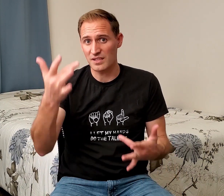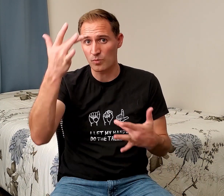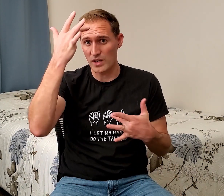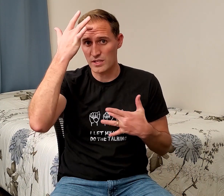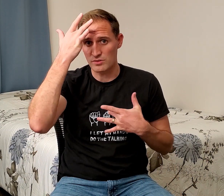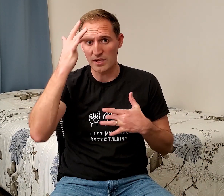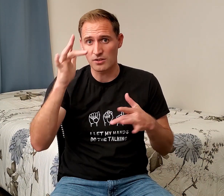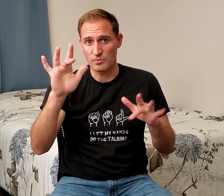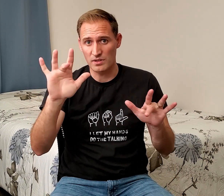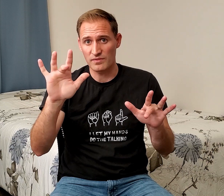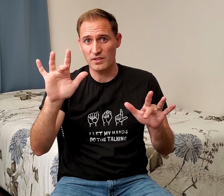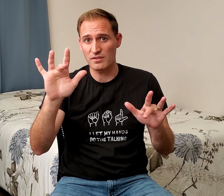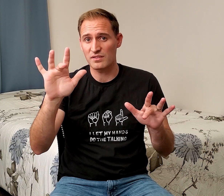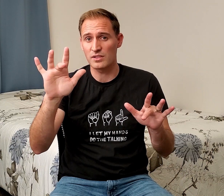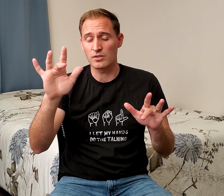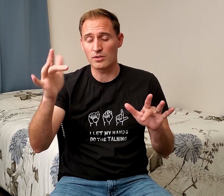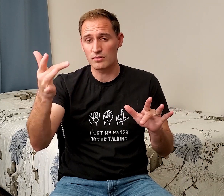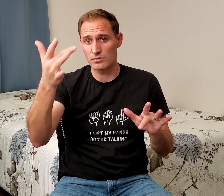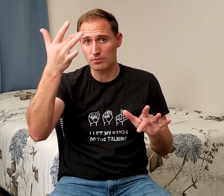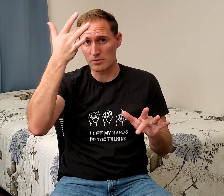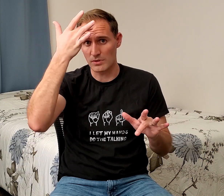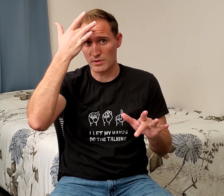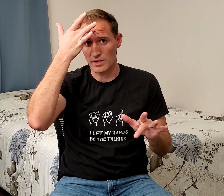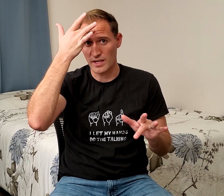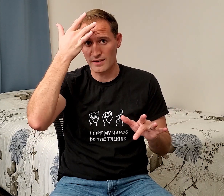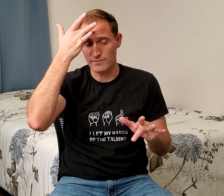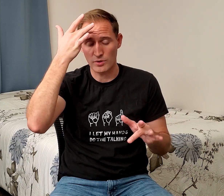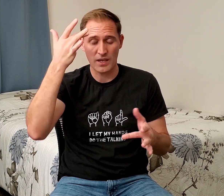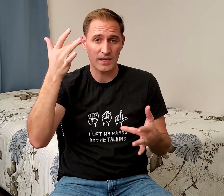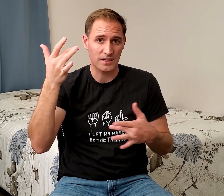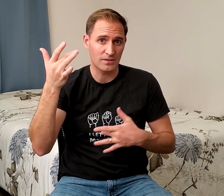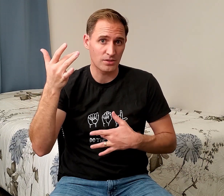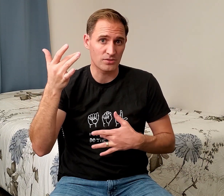same way, you take your middle fingers and you go to your forehead into your